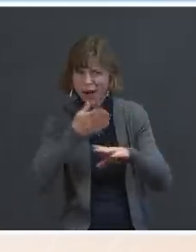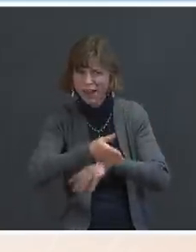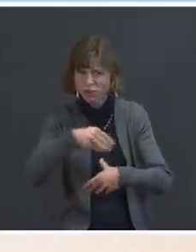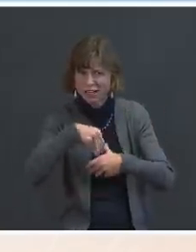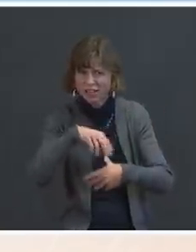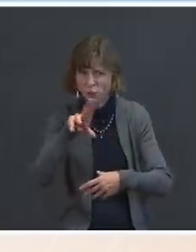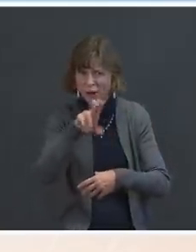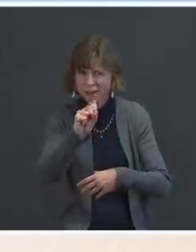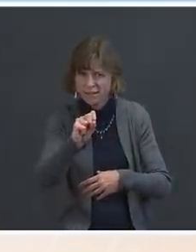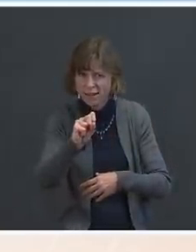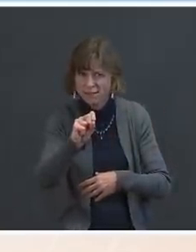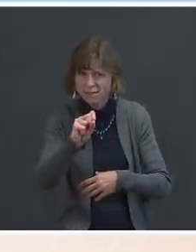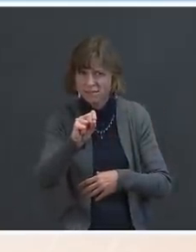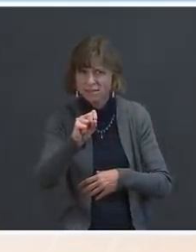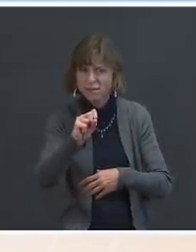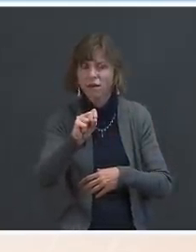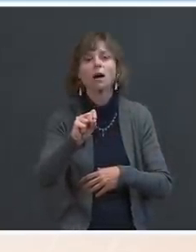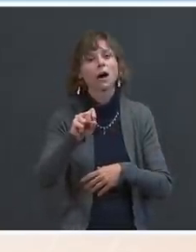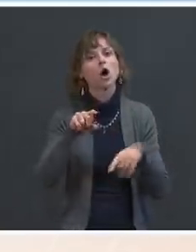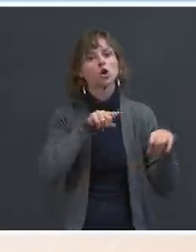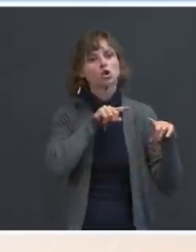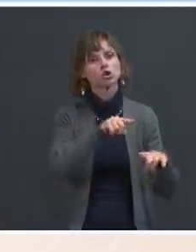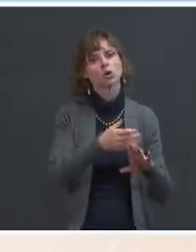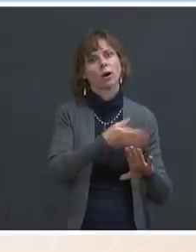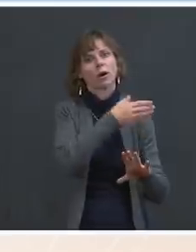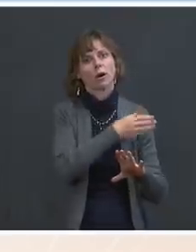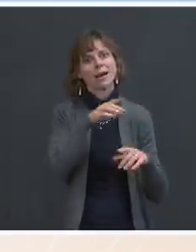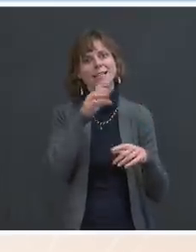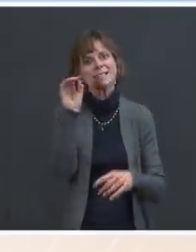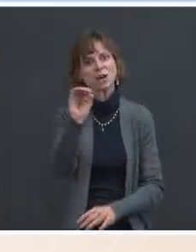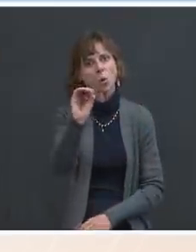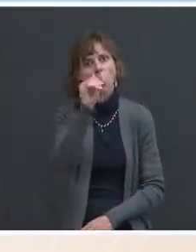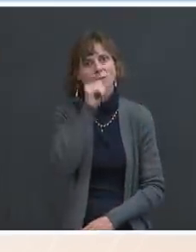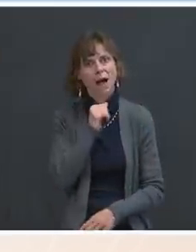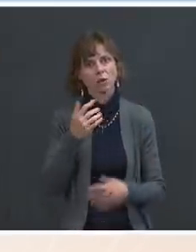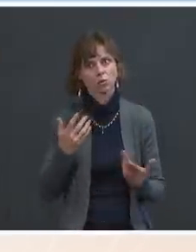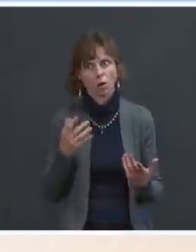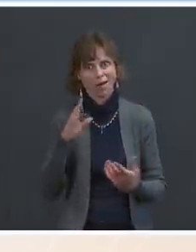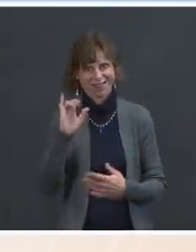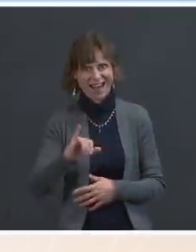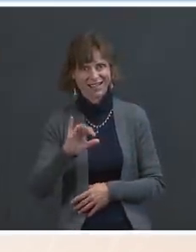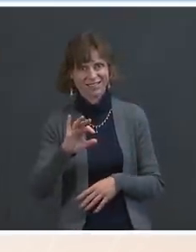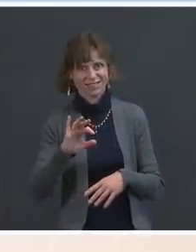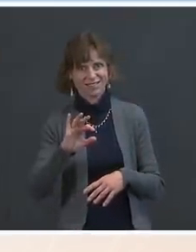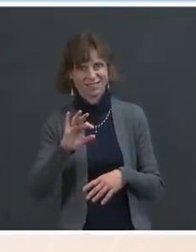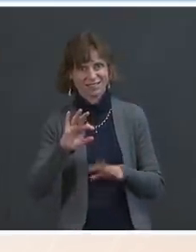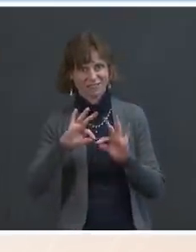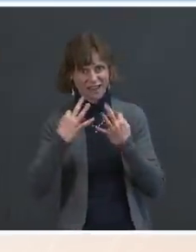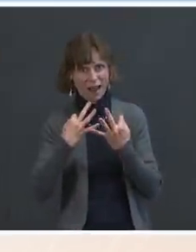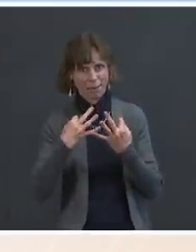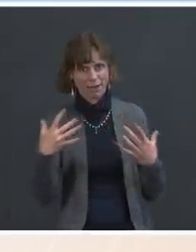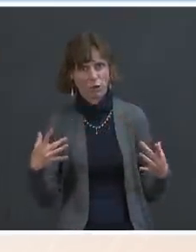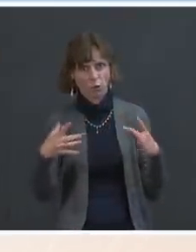The Press: Yeah. During zero tolerance in the past. Ambassador Jacobson: Well, that's exactly what the Family Reunification Task Force is doing. The Press: Right. So nothing beyond that?